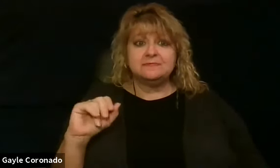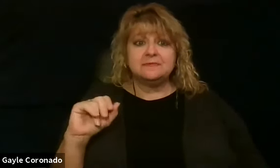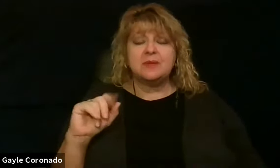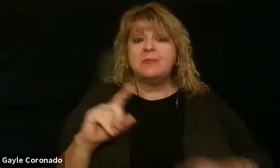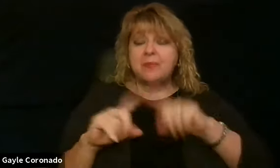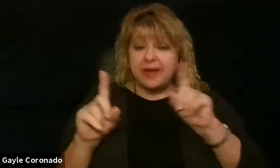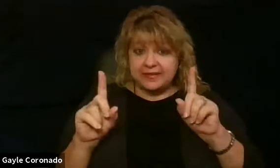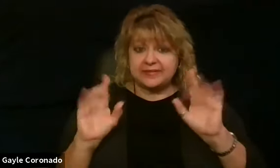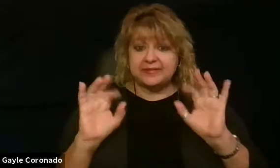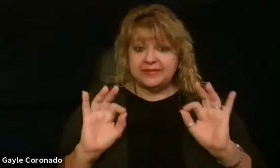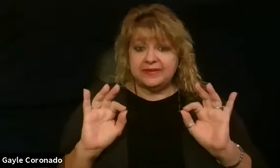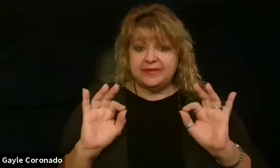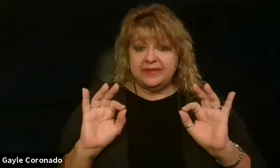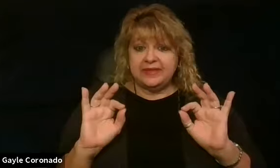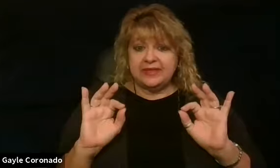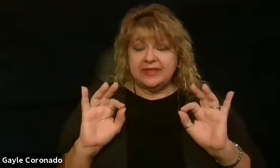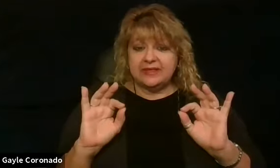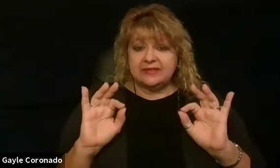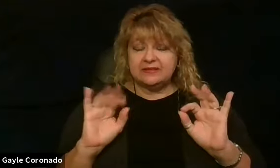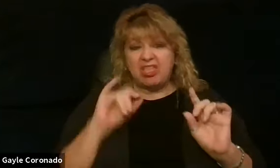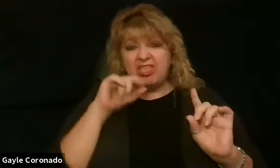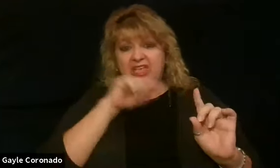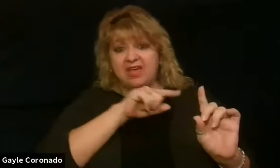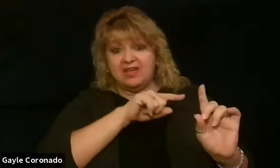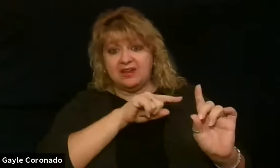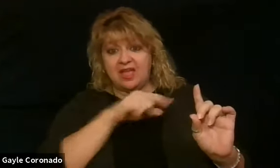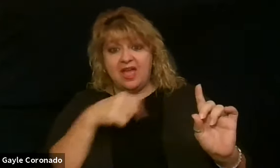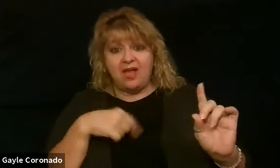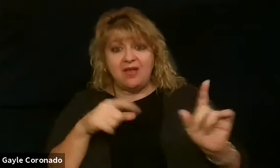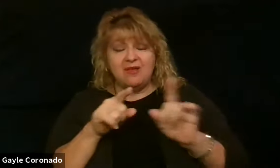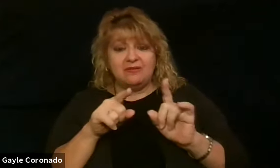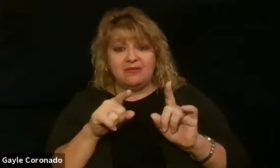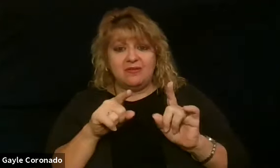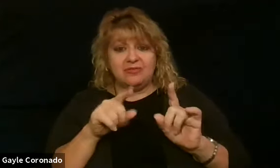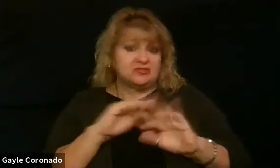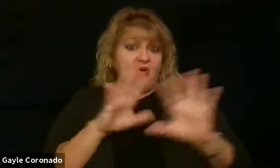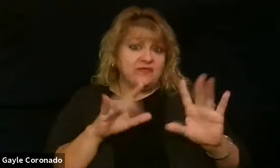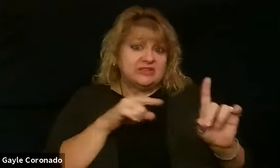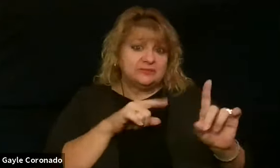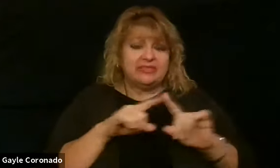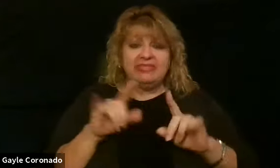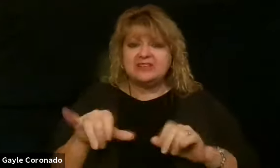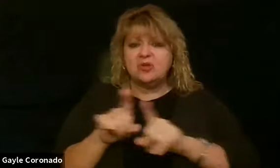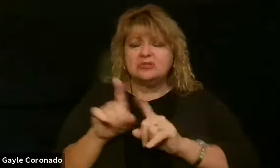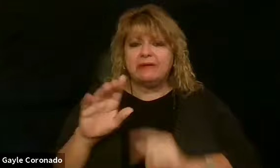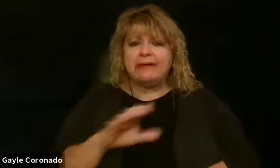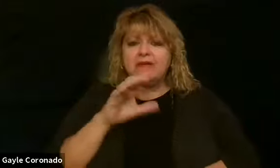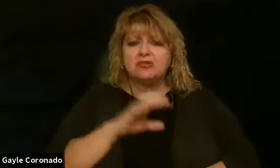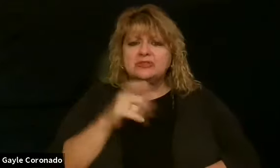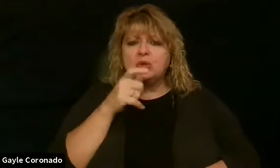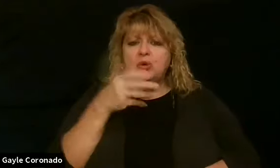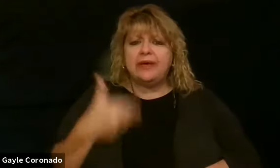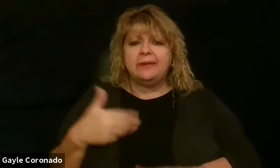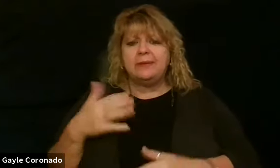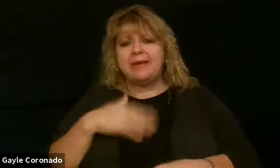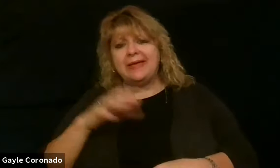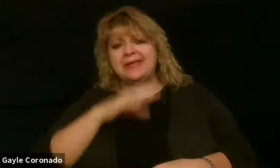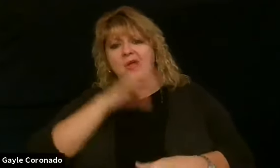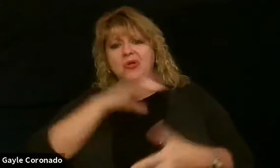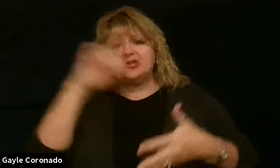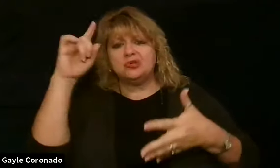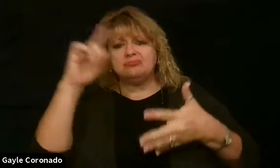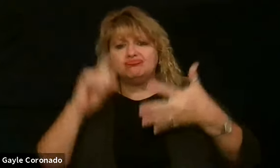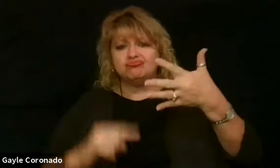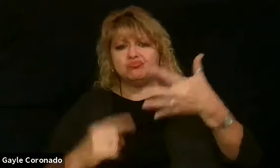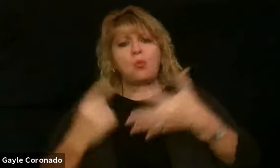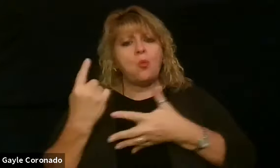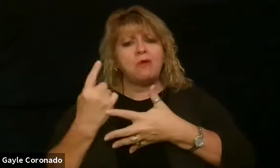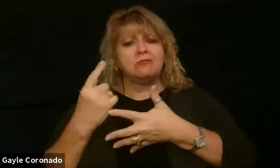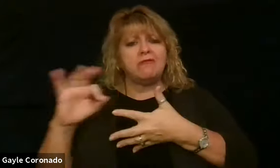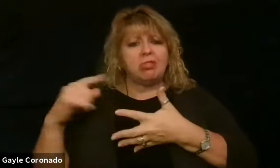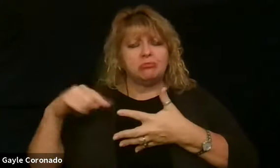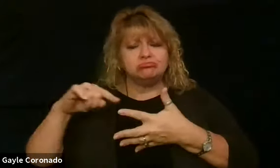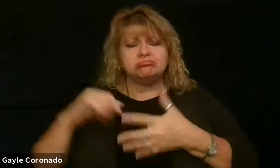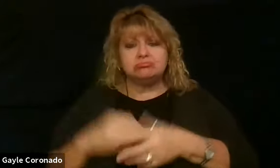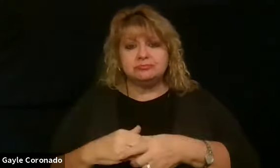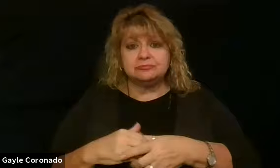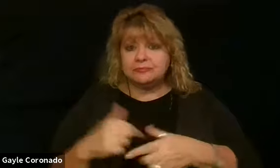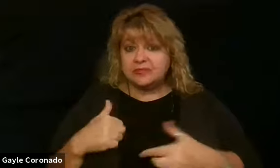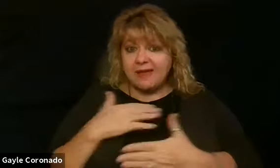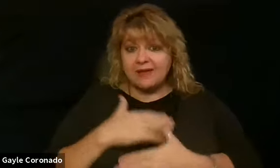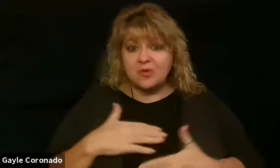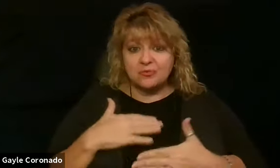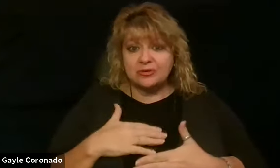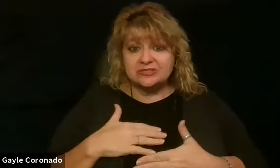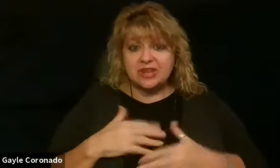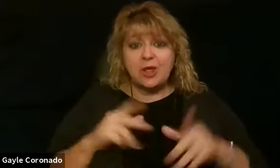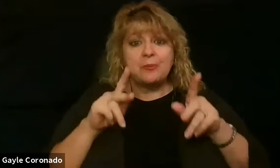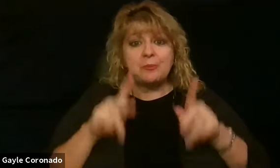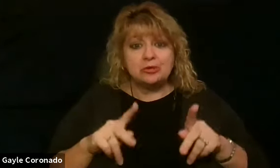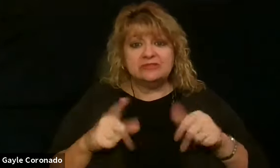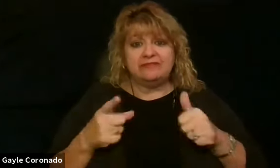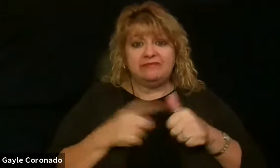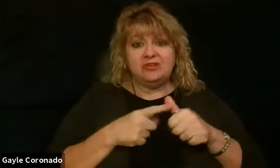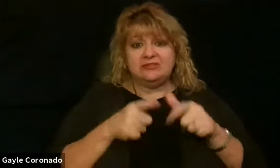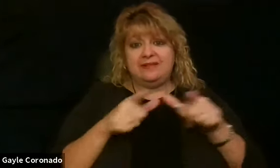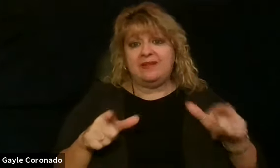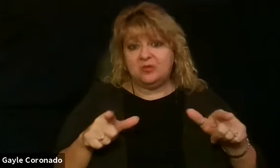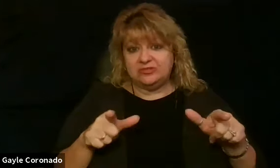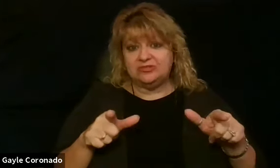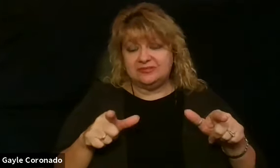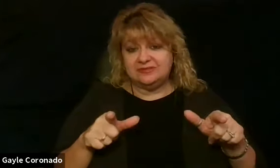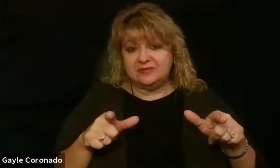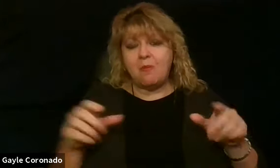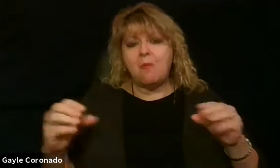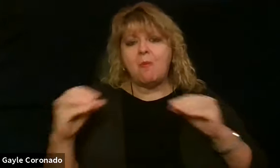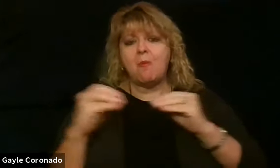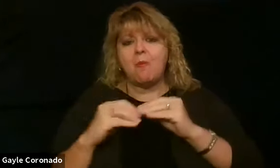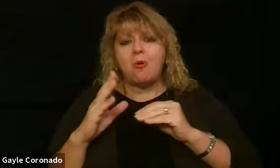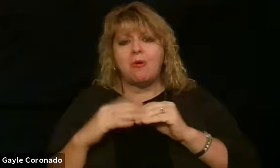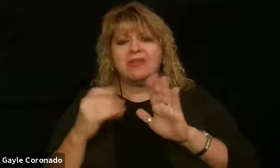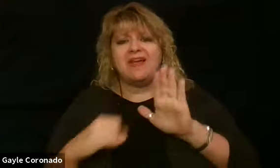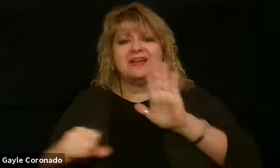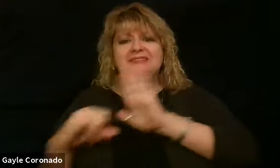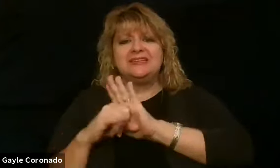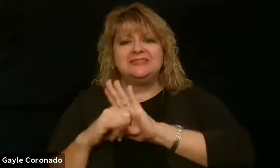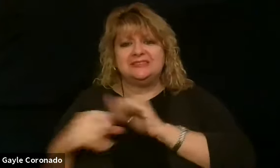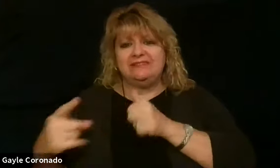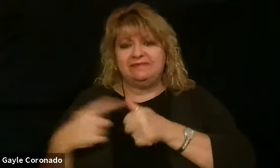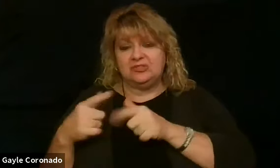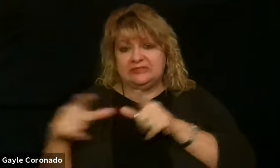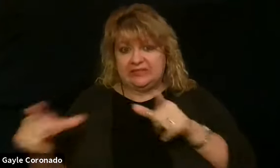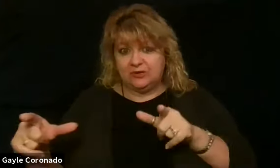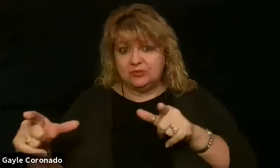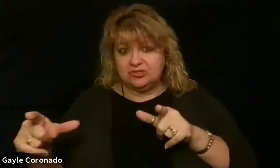But that being said, I also just consider that a characteristic of who I am, and I appreciate person first language, much more so than identity first language.